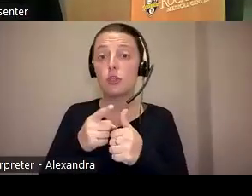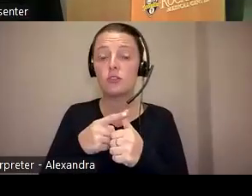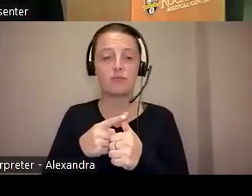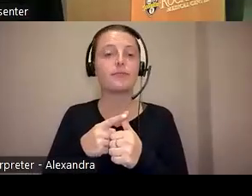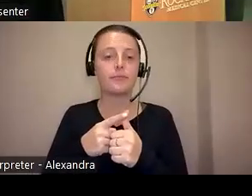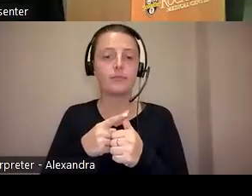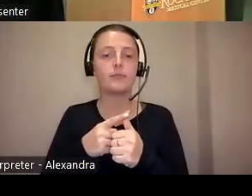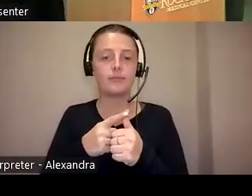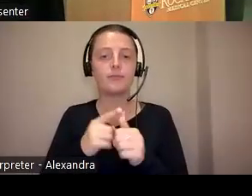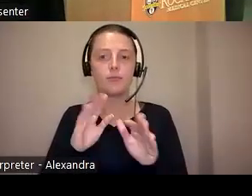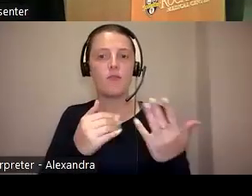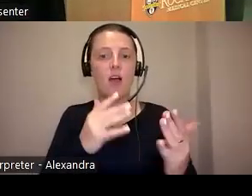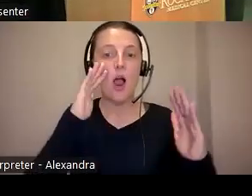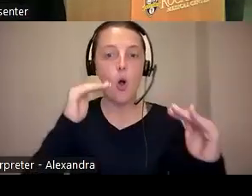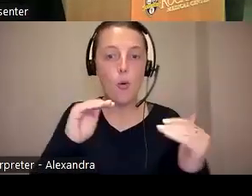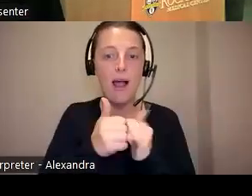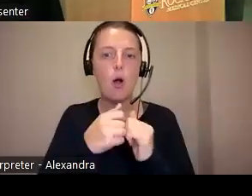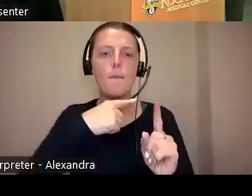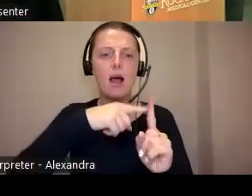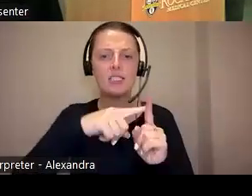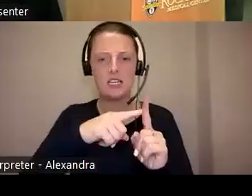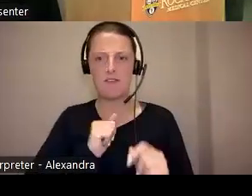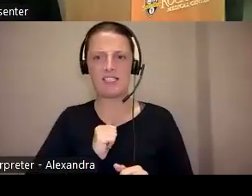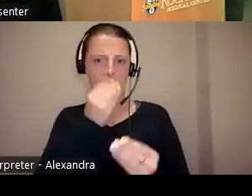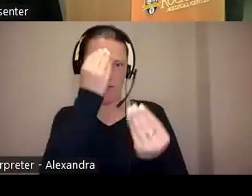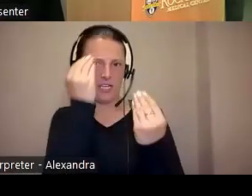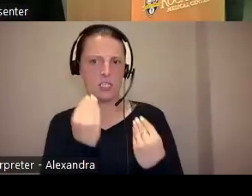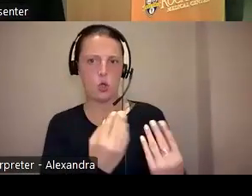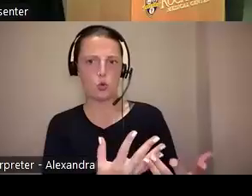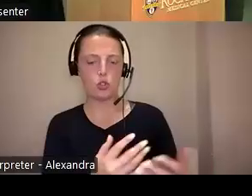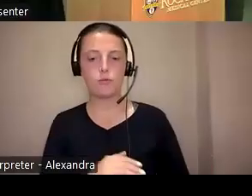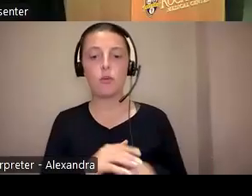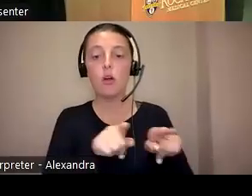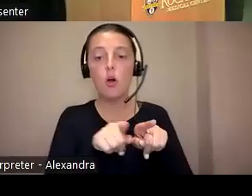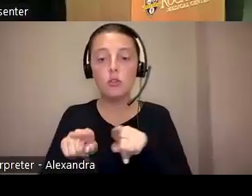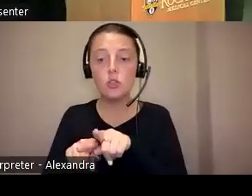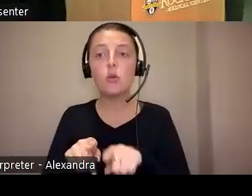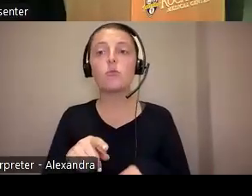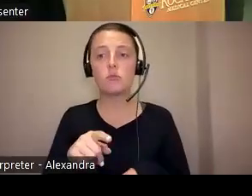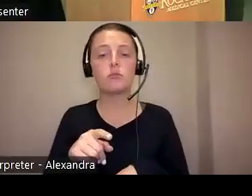They also use role modeling to increase self-care of one's illness and explore new ways of using